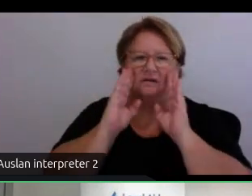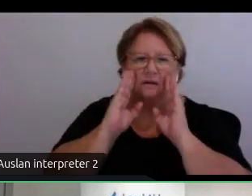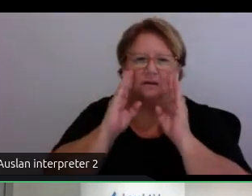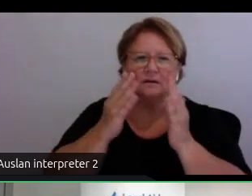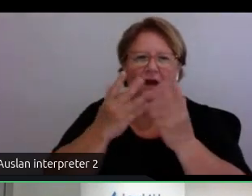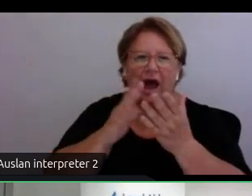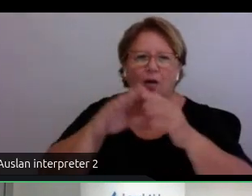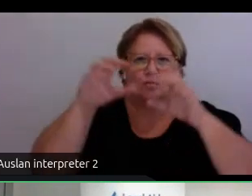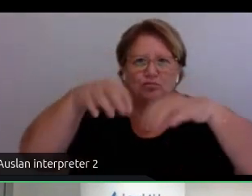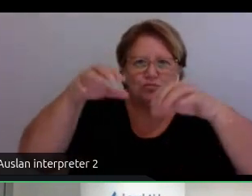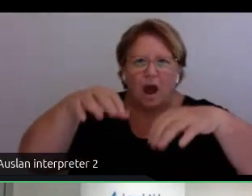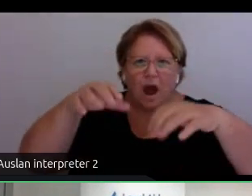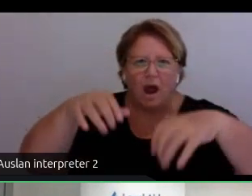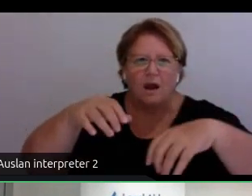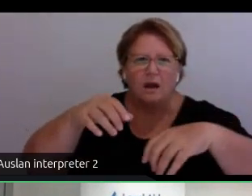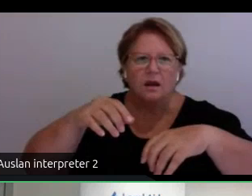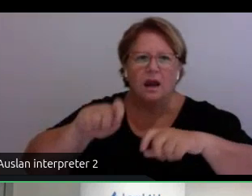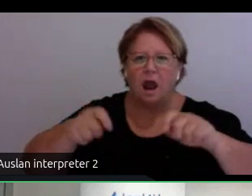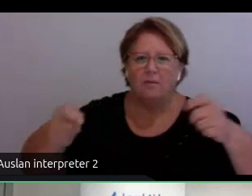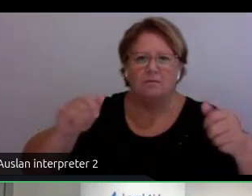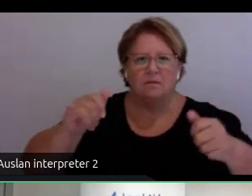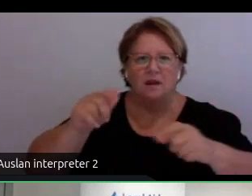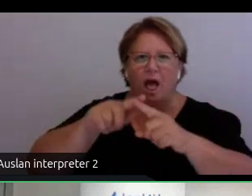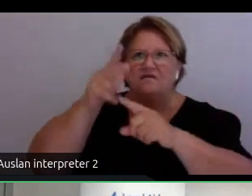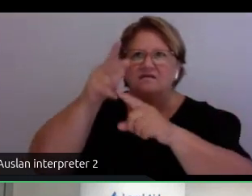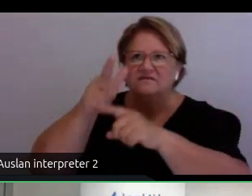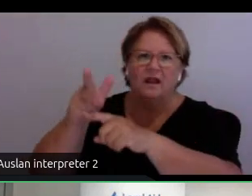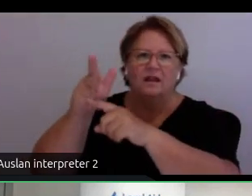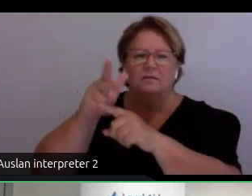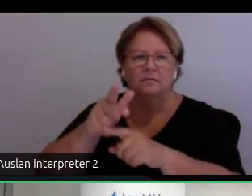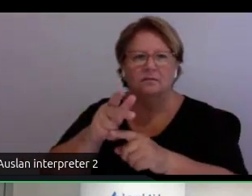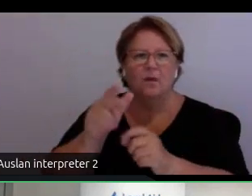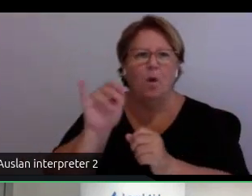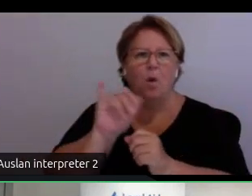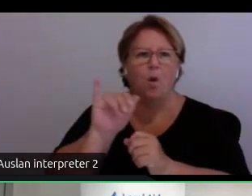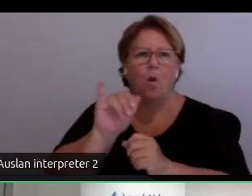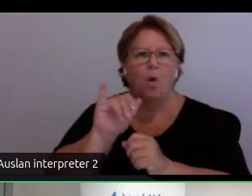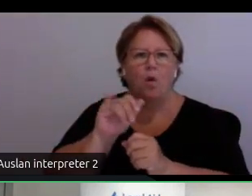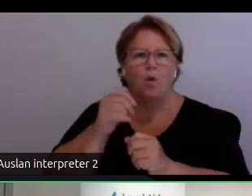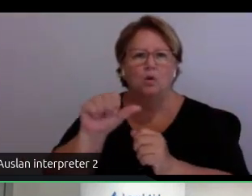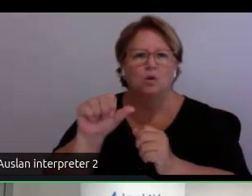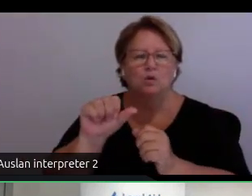and how the water came into a property. That's right. Or even I'm aware of in some cases CCTV's